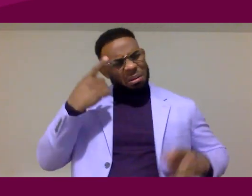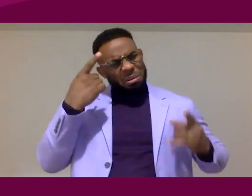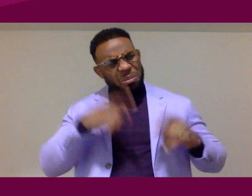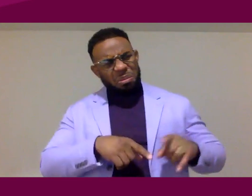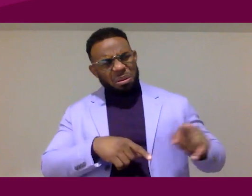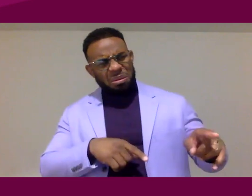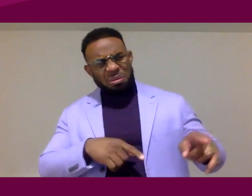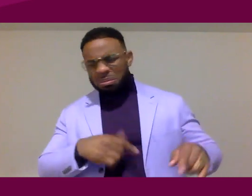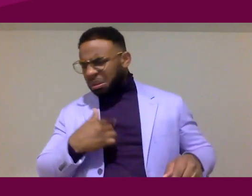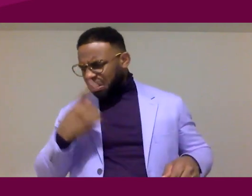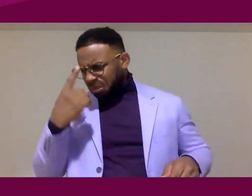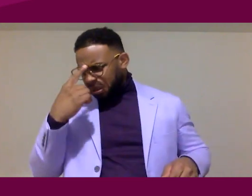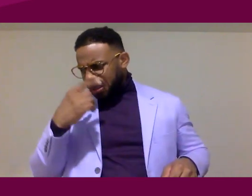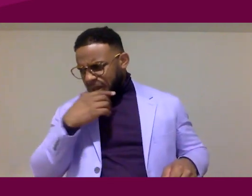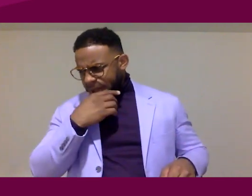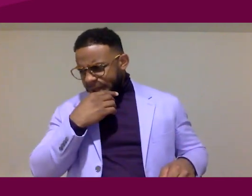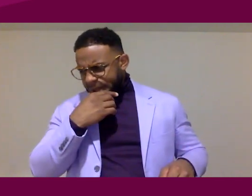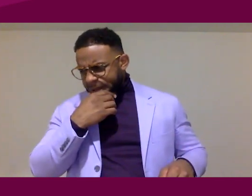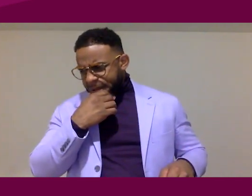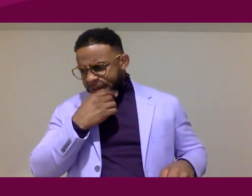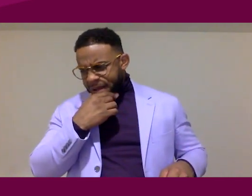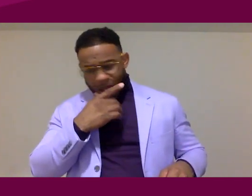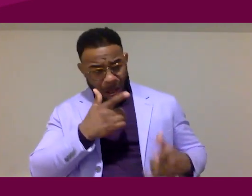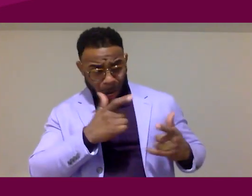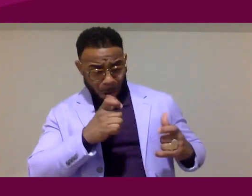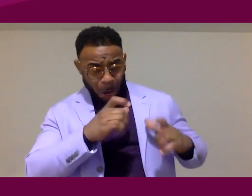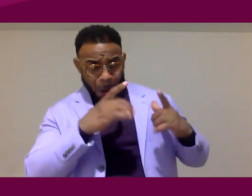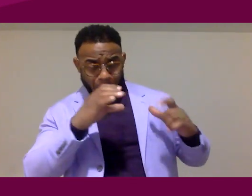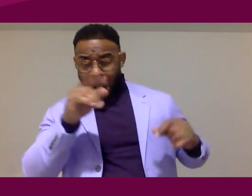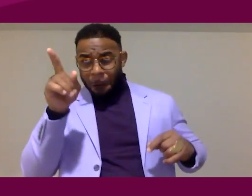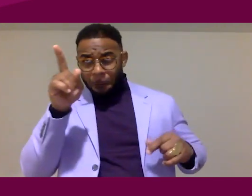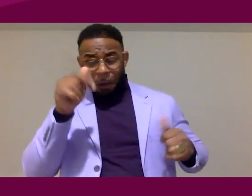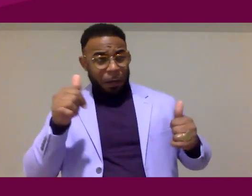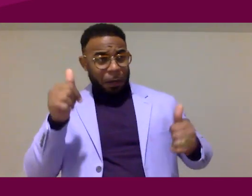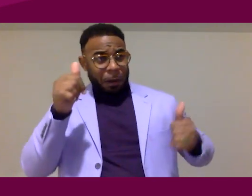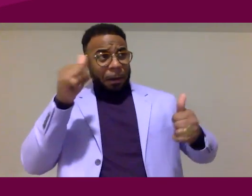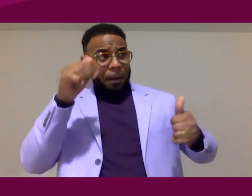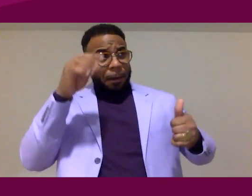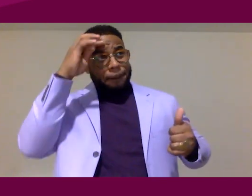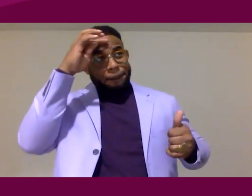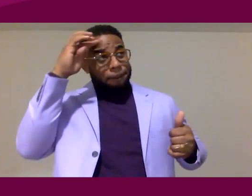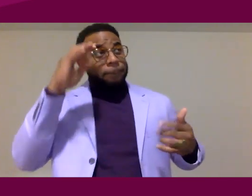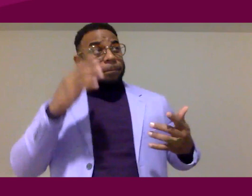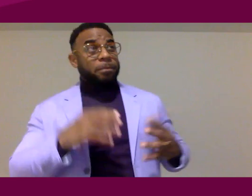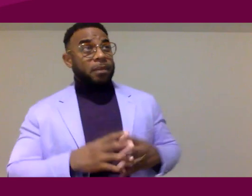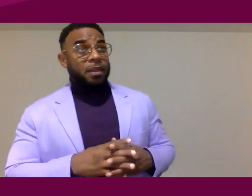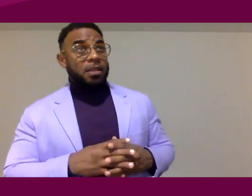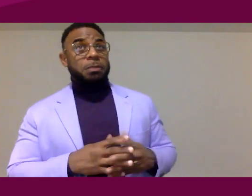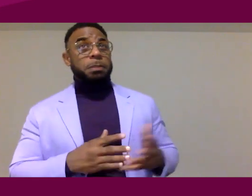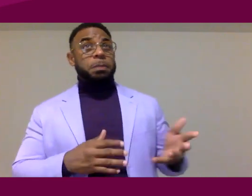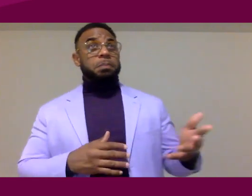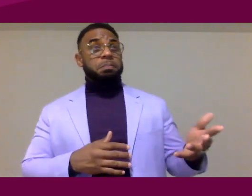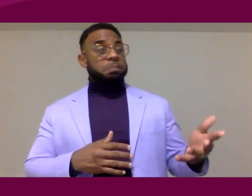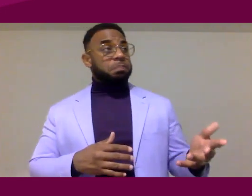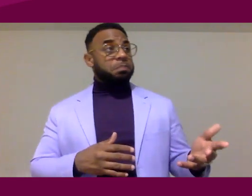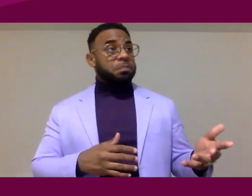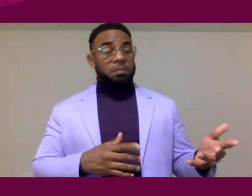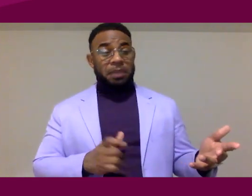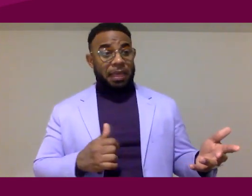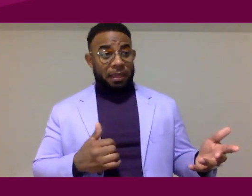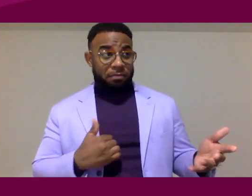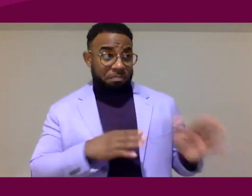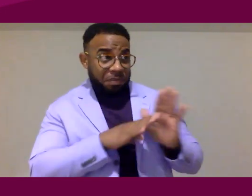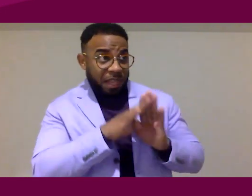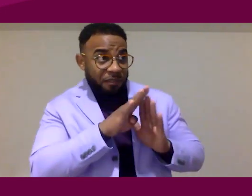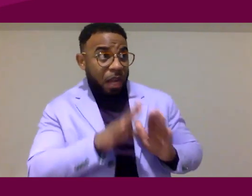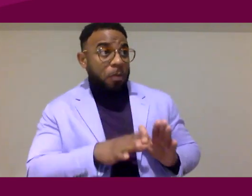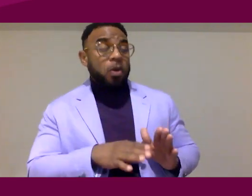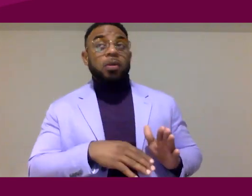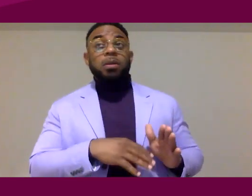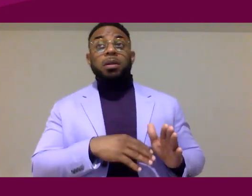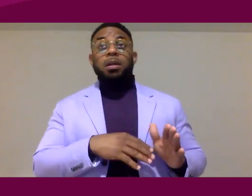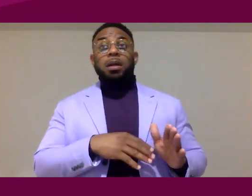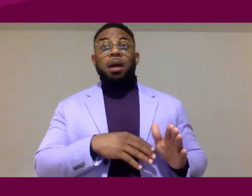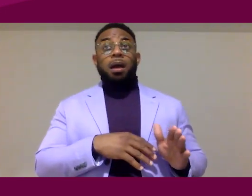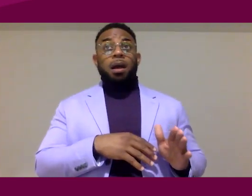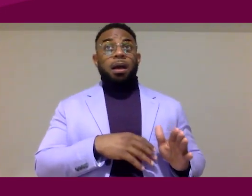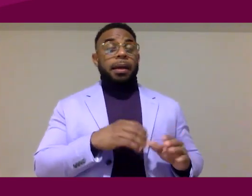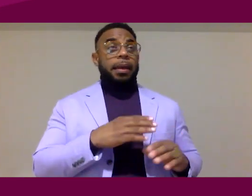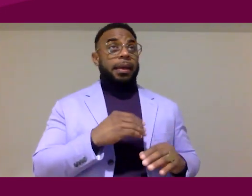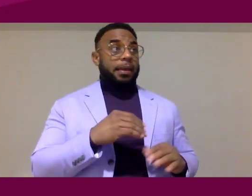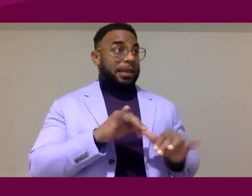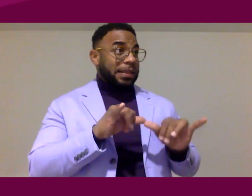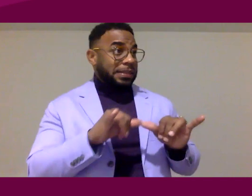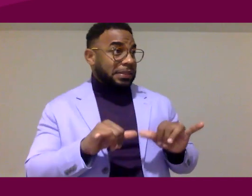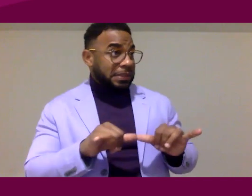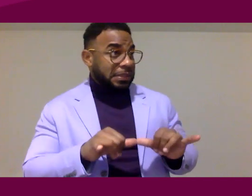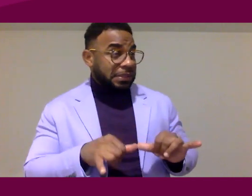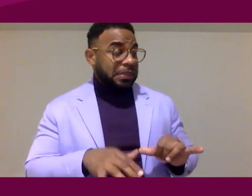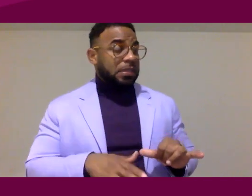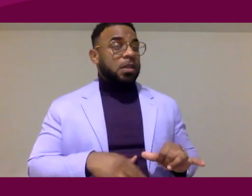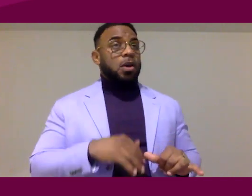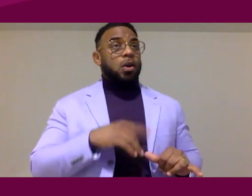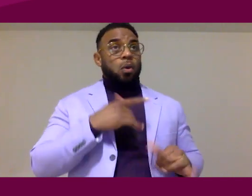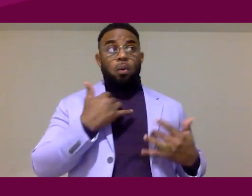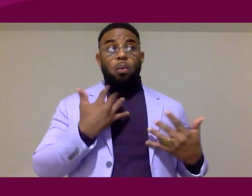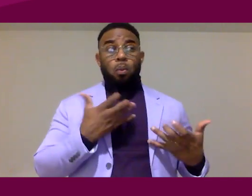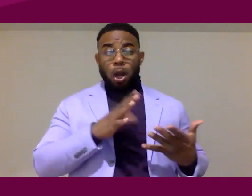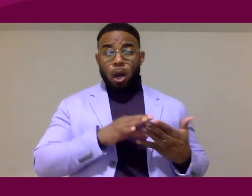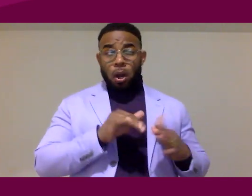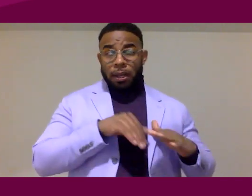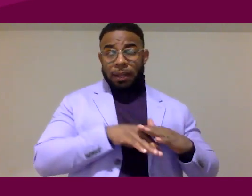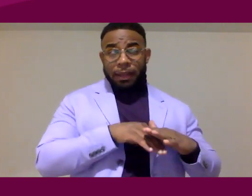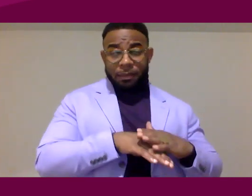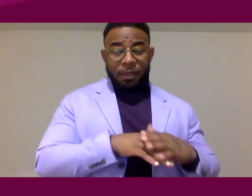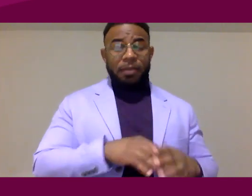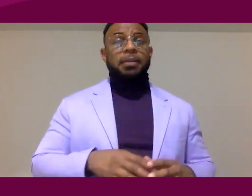I think in large companies that have developers and engineers who want to learn accessibility,